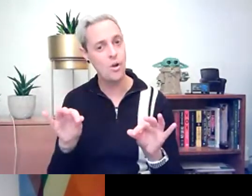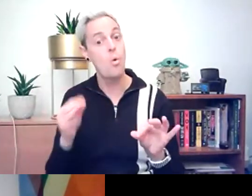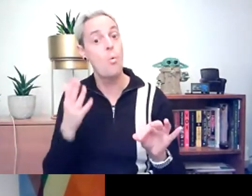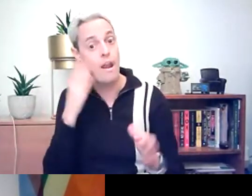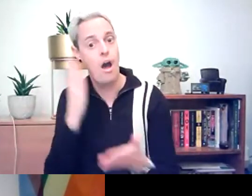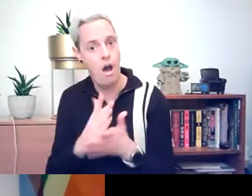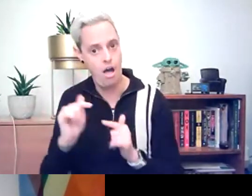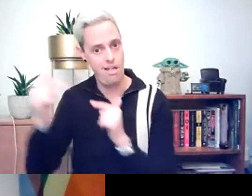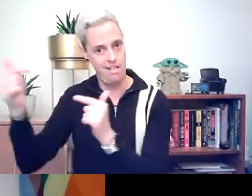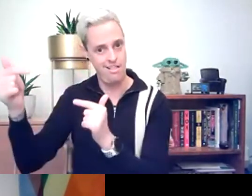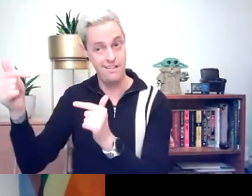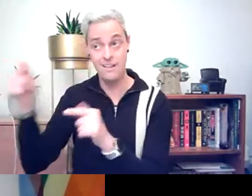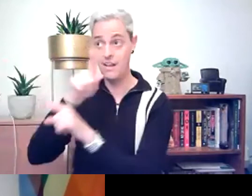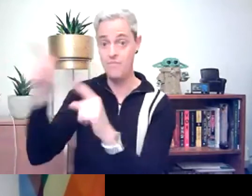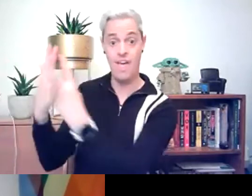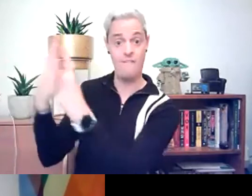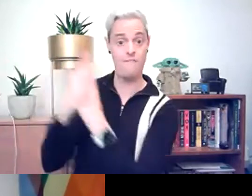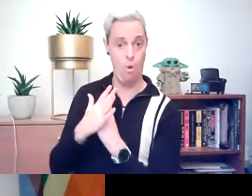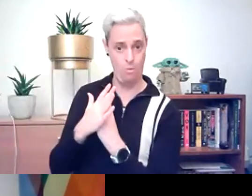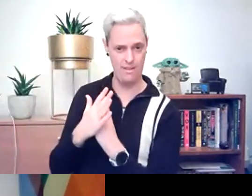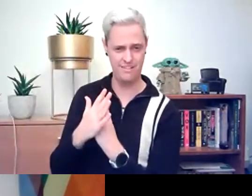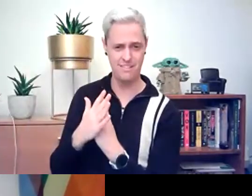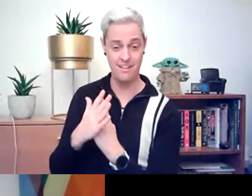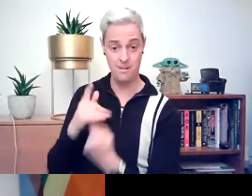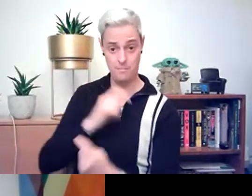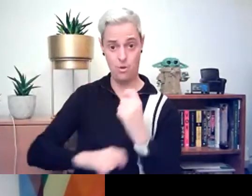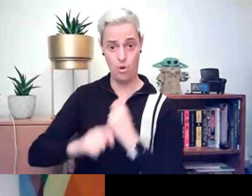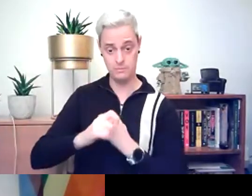people who are transphobic. 18:57:11 It does have a cost on our personal